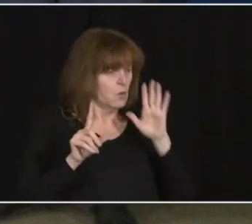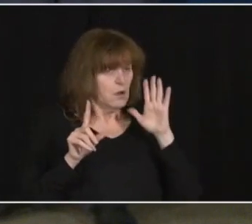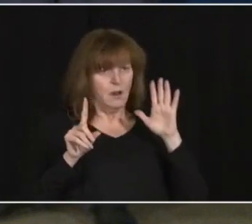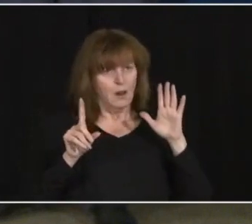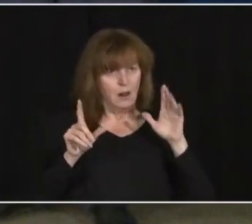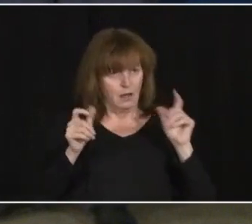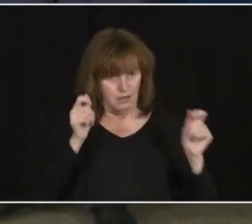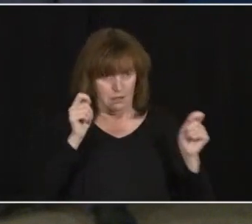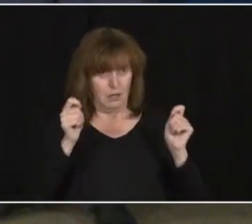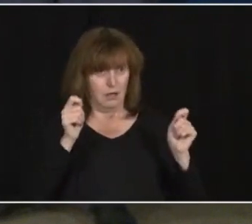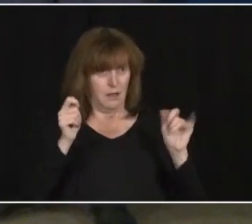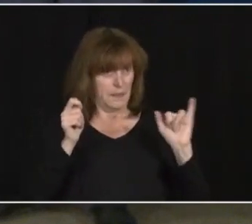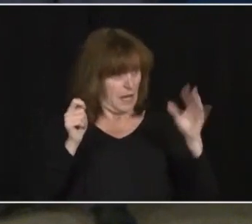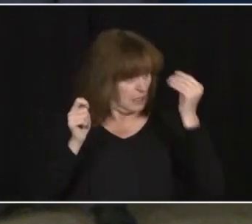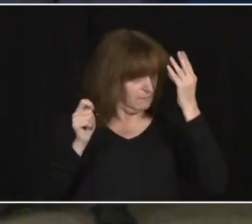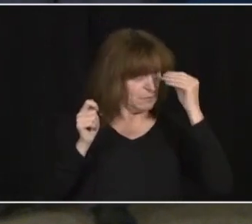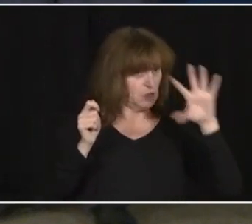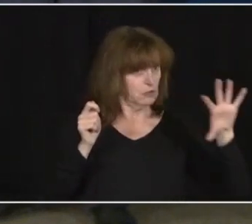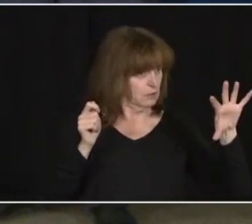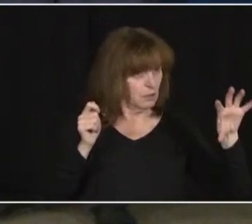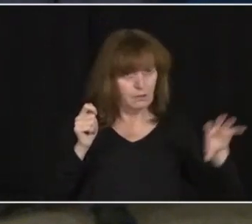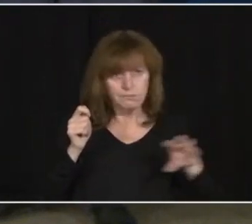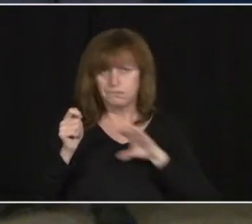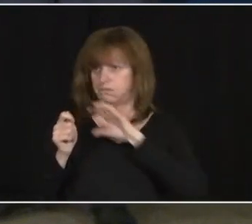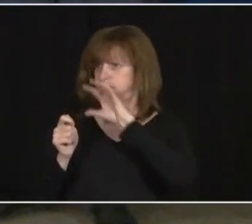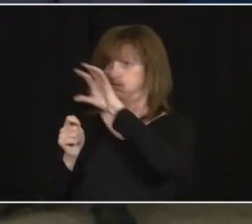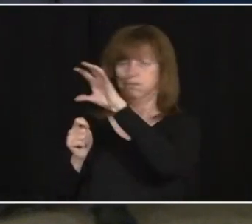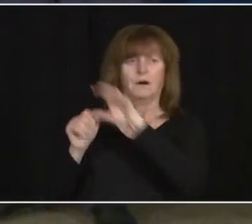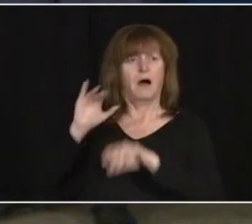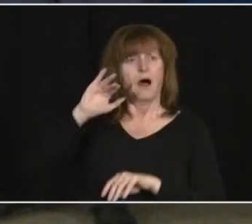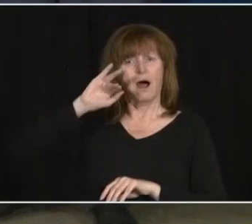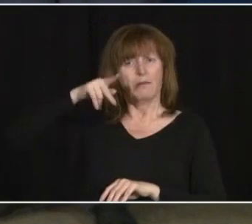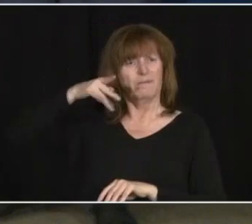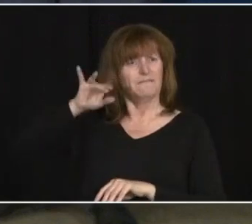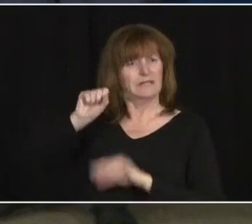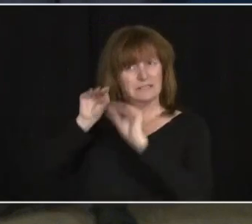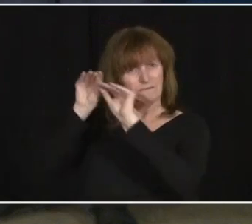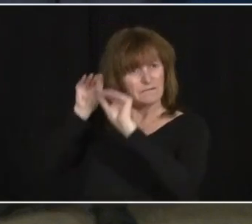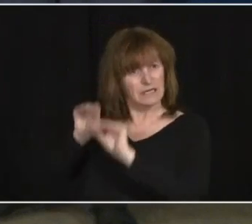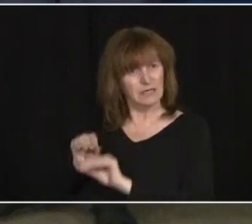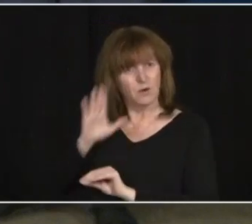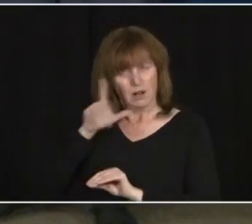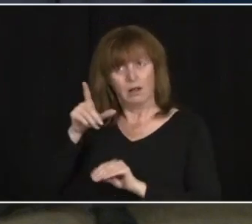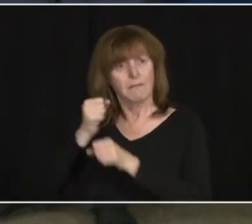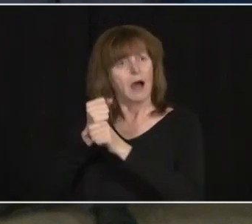future as they put material in there. What is important when you get in data in, is not just that